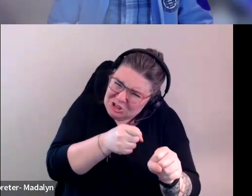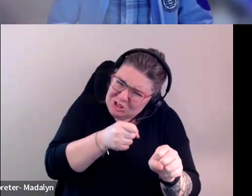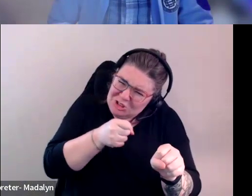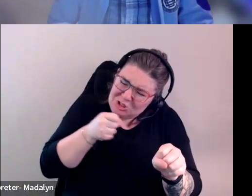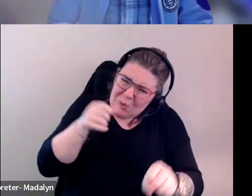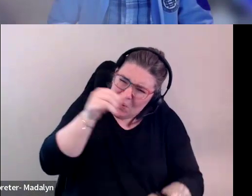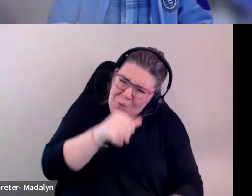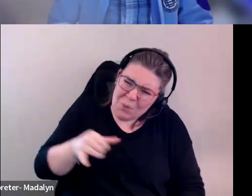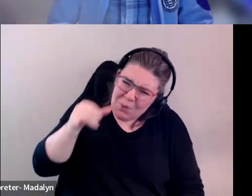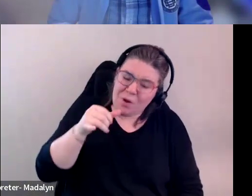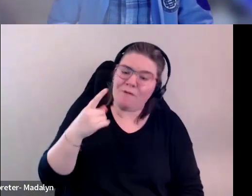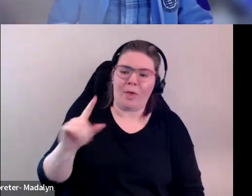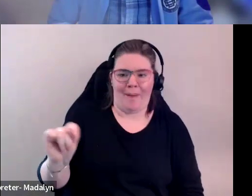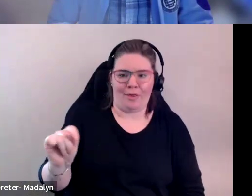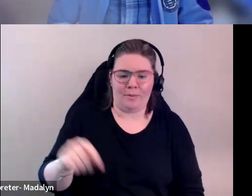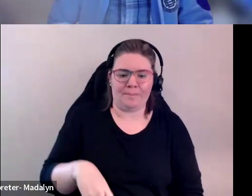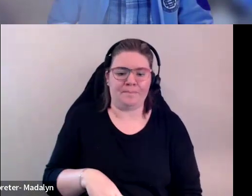Don Posh: bathroom. My dad's incontinent night